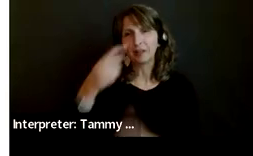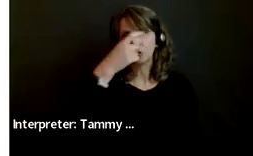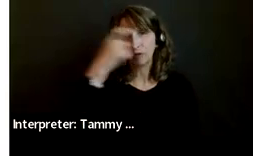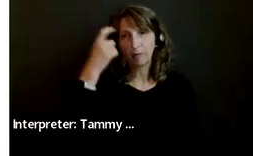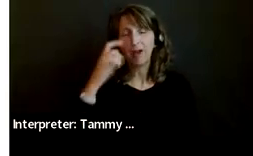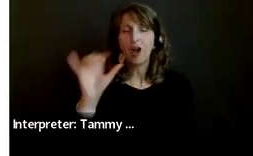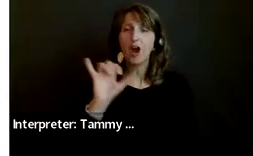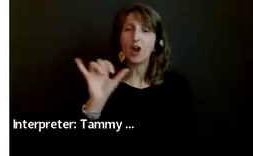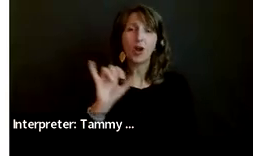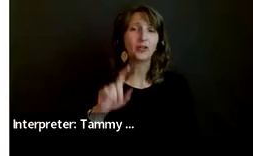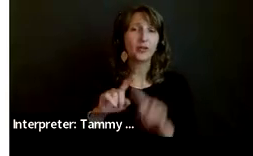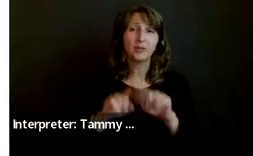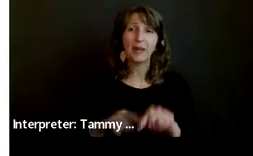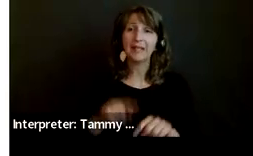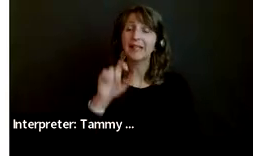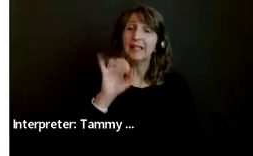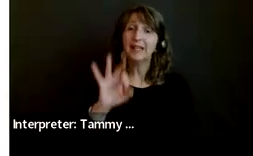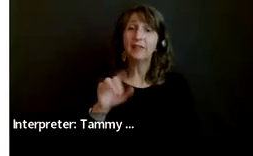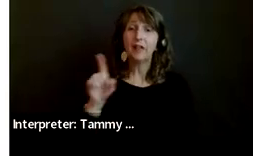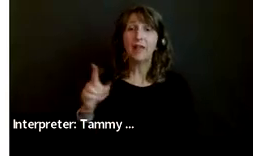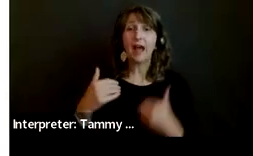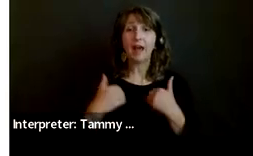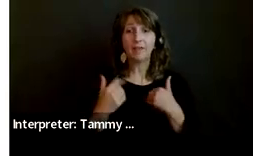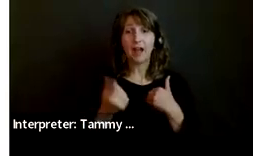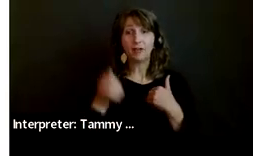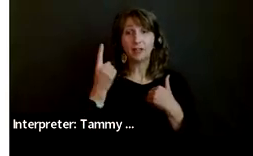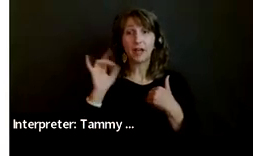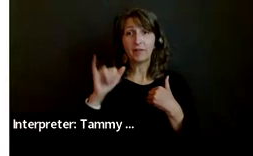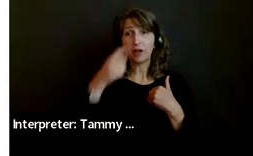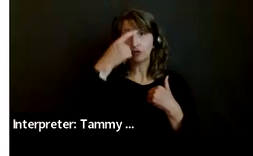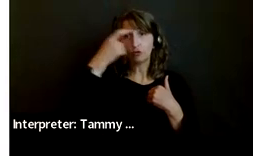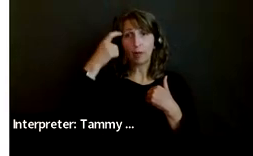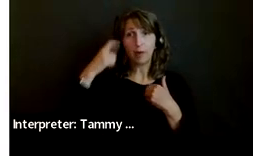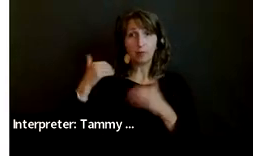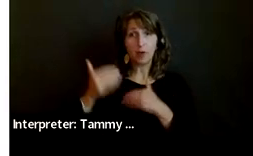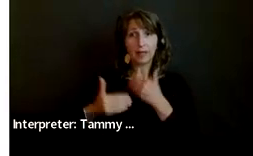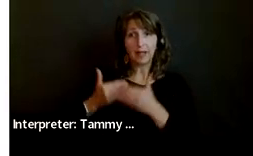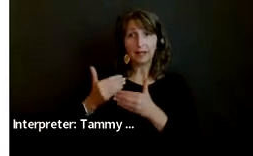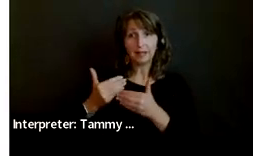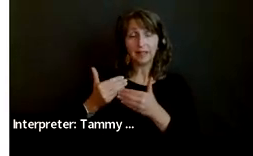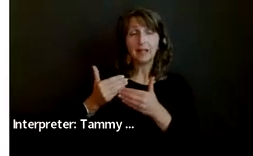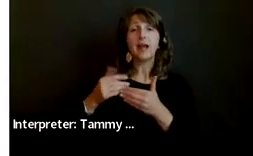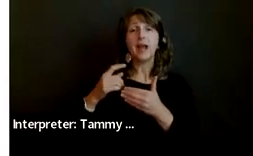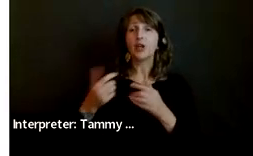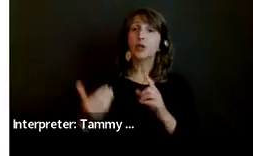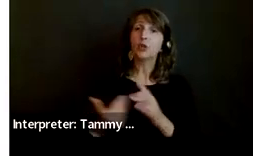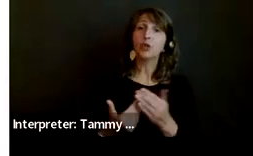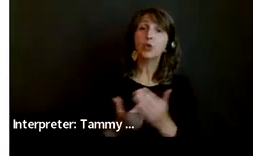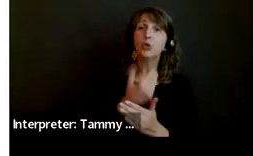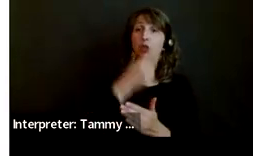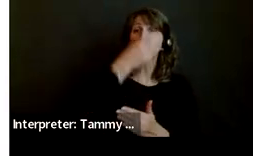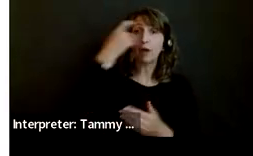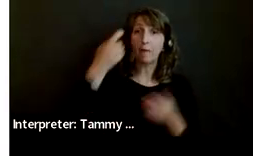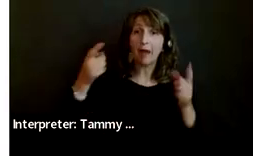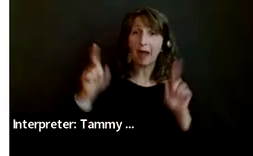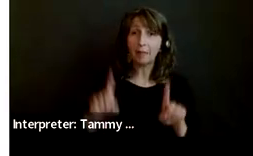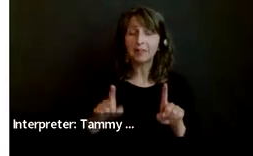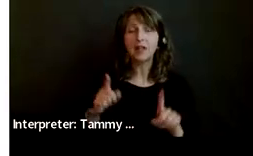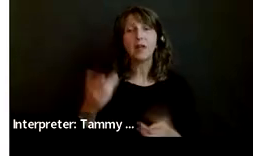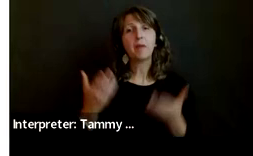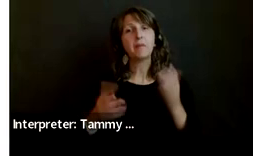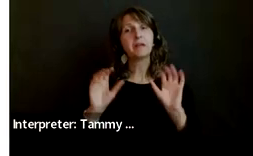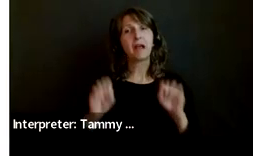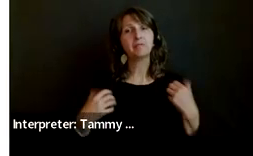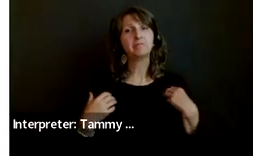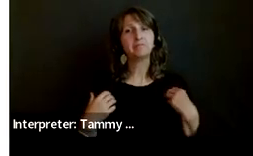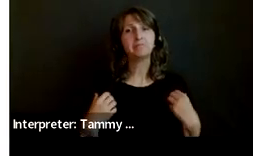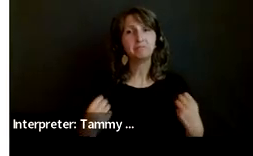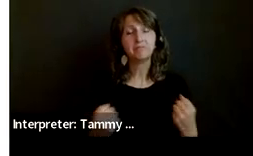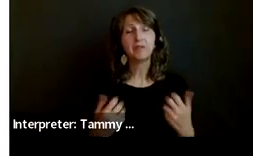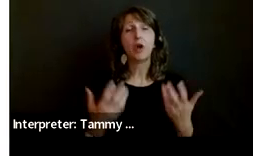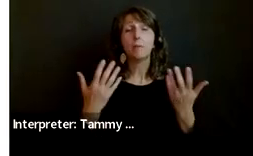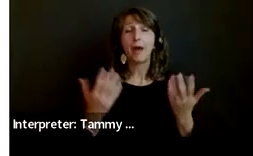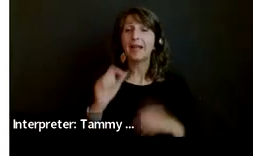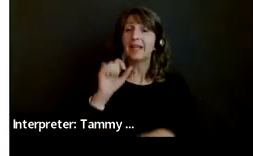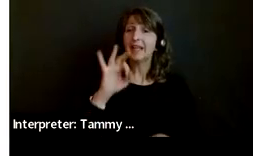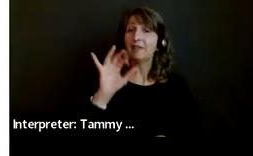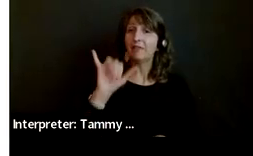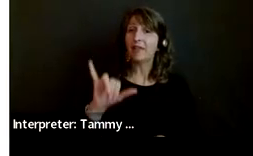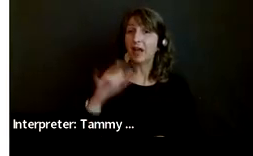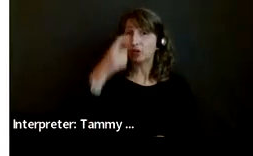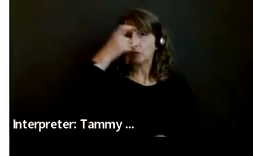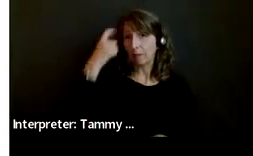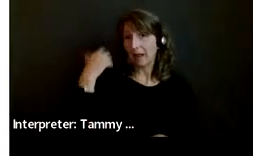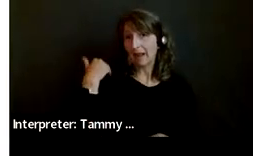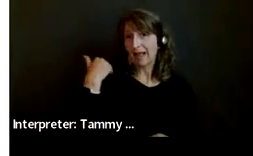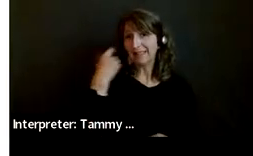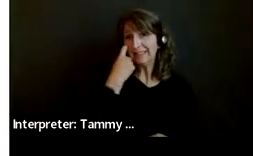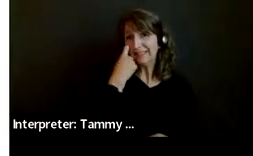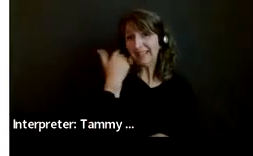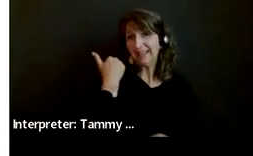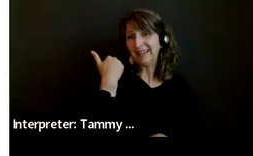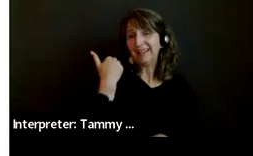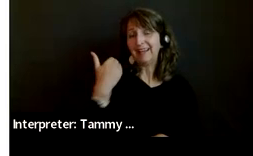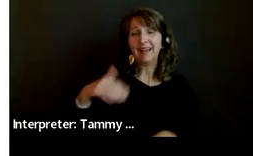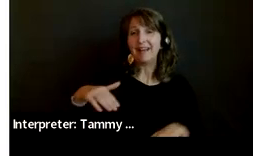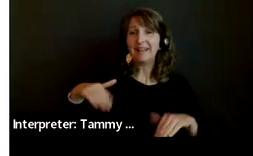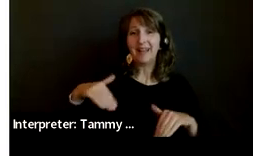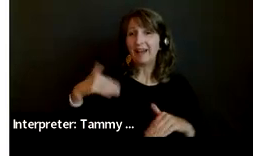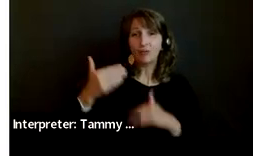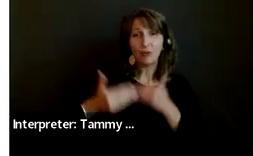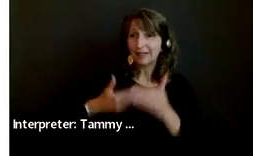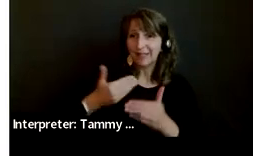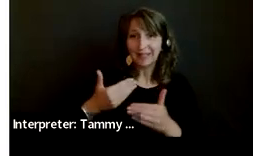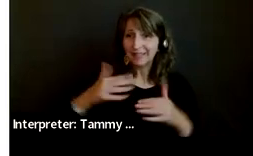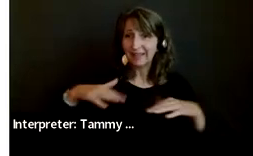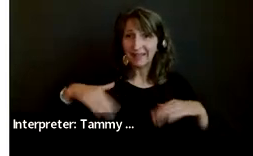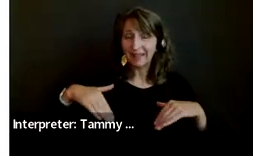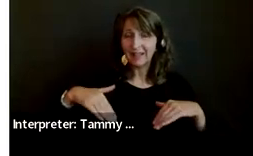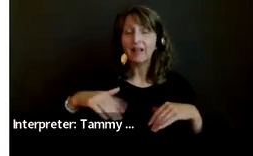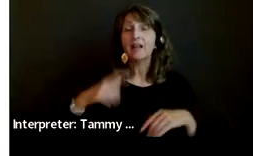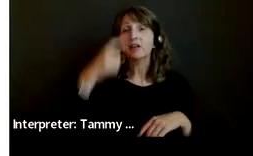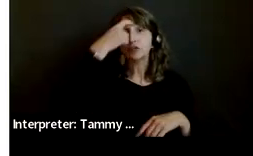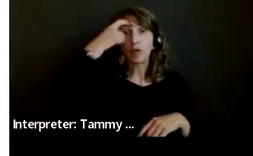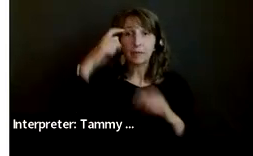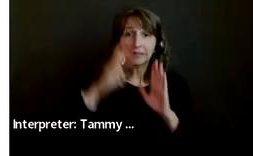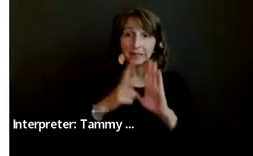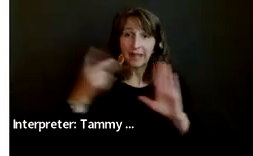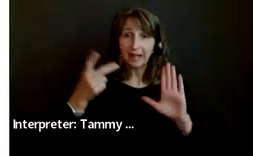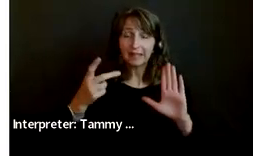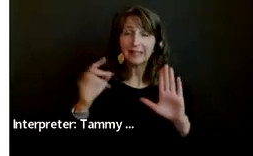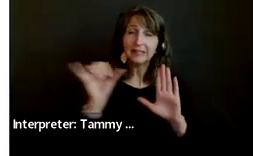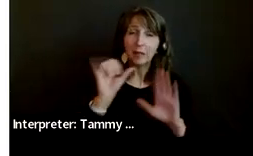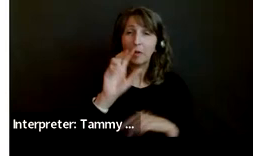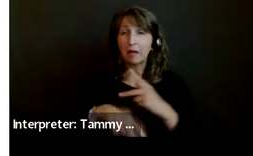And a similar trauma occurs, they may actually be more resilient. If it's something where maybe the first trauma was pretty recent or maybe they have not been able to process through it, that entry isn't healing, so to speak, that would make someone more susceptible to being traumatized by a similar event.